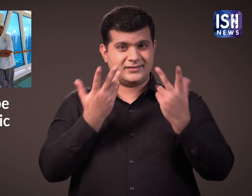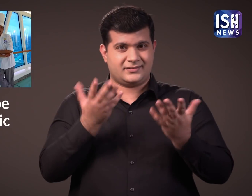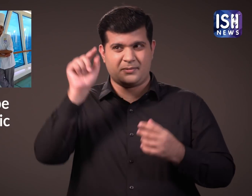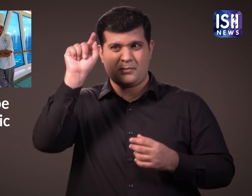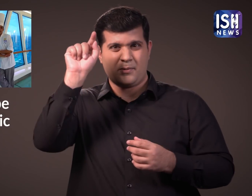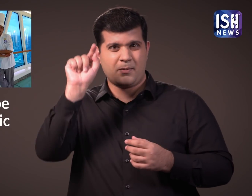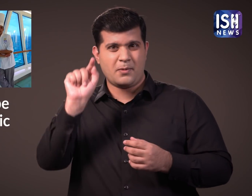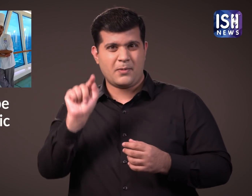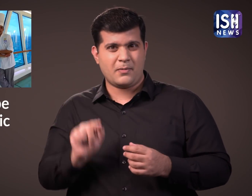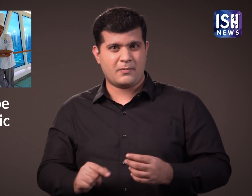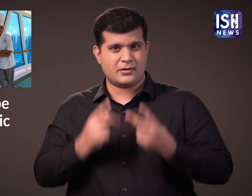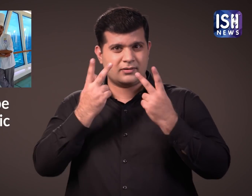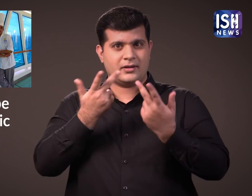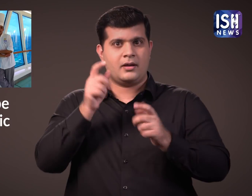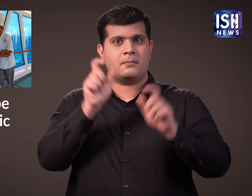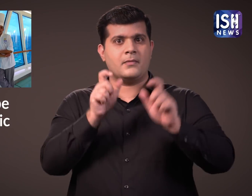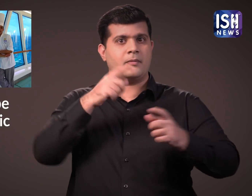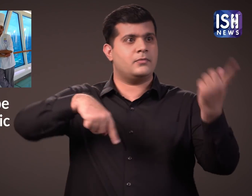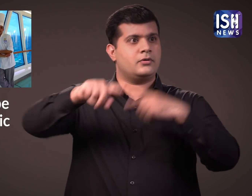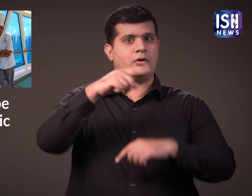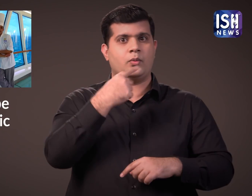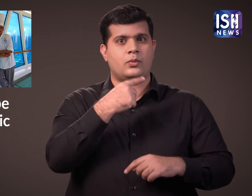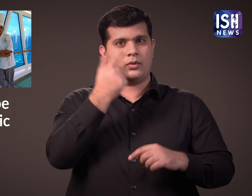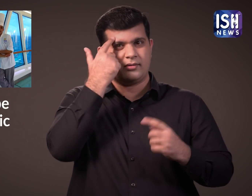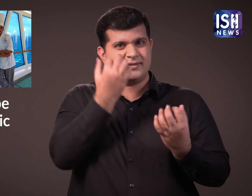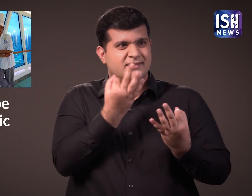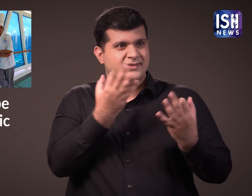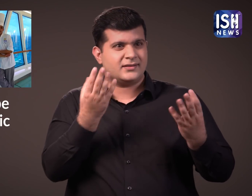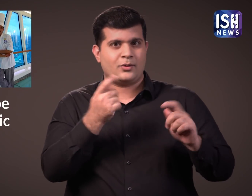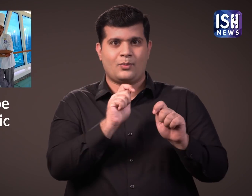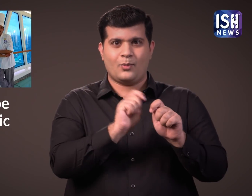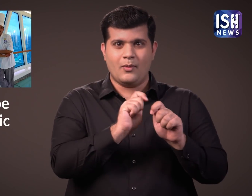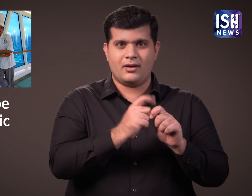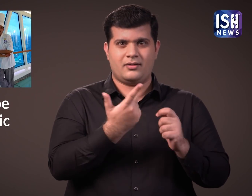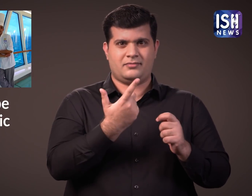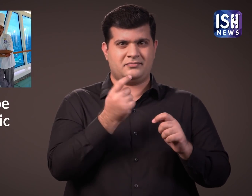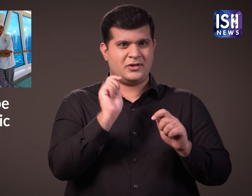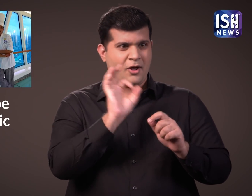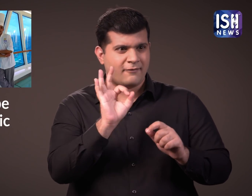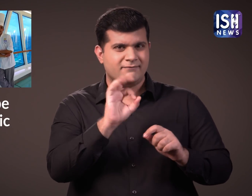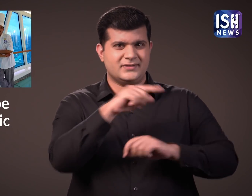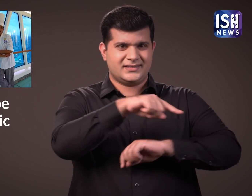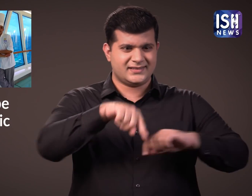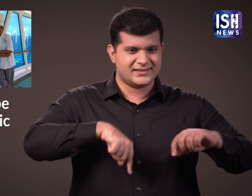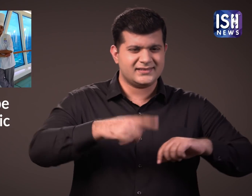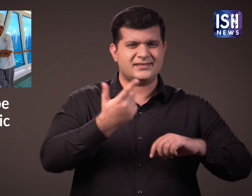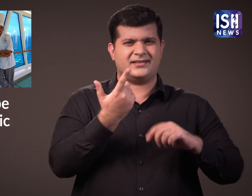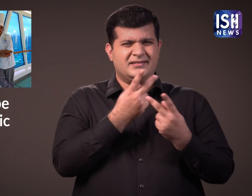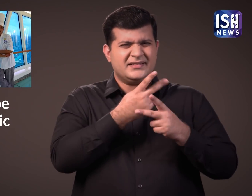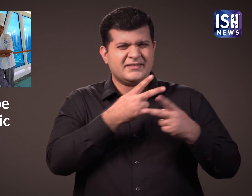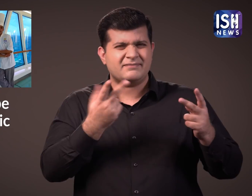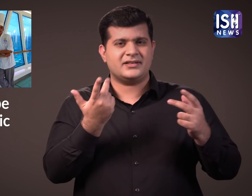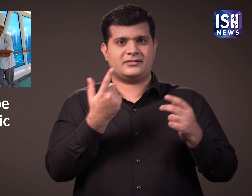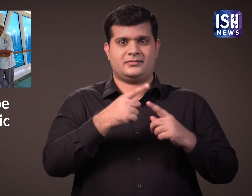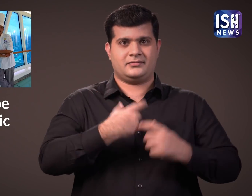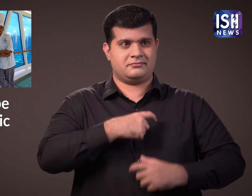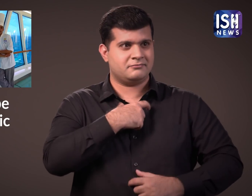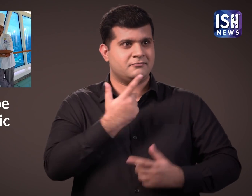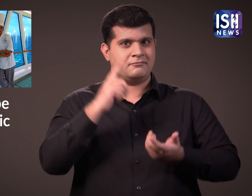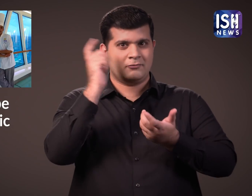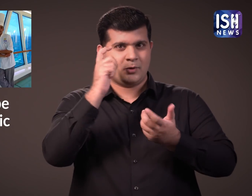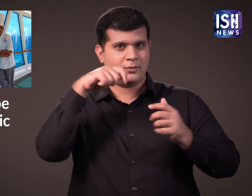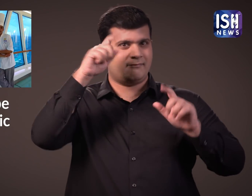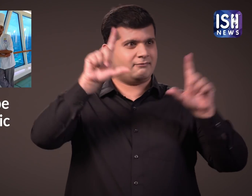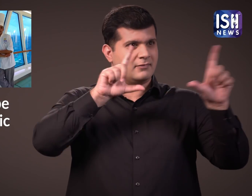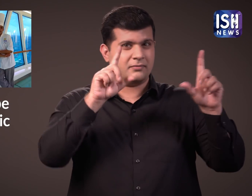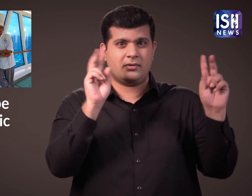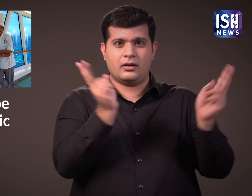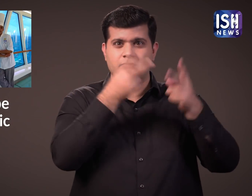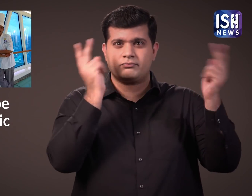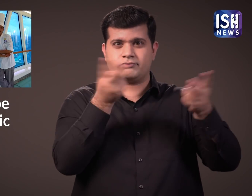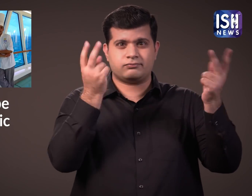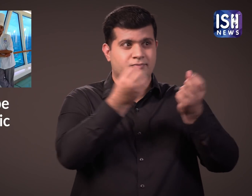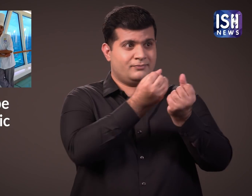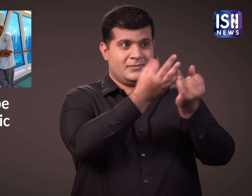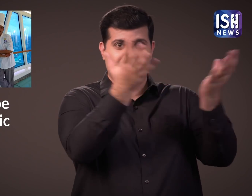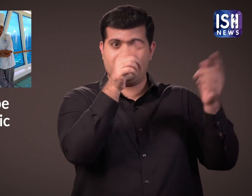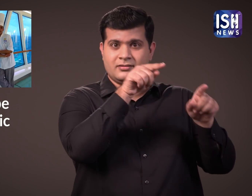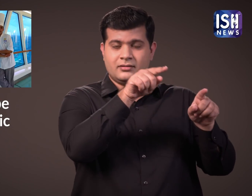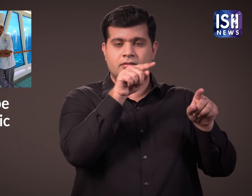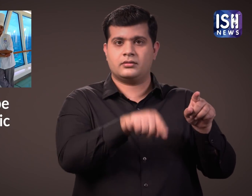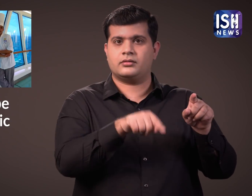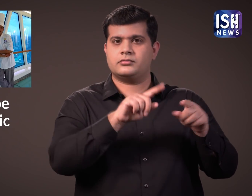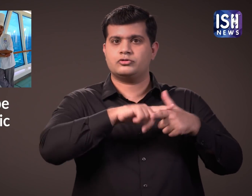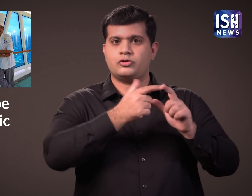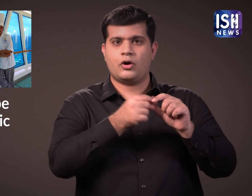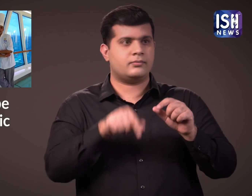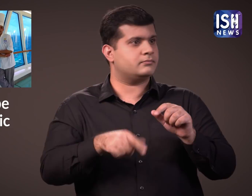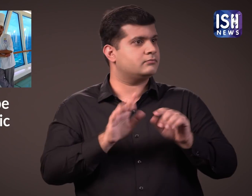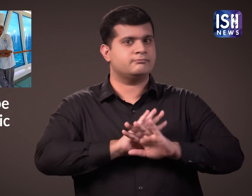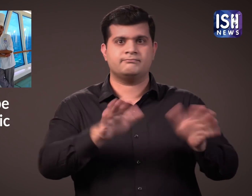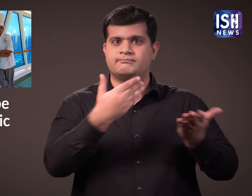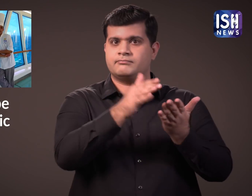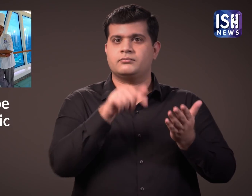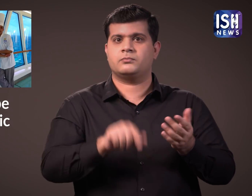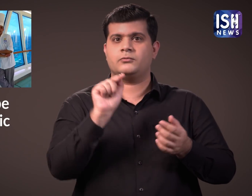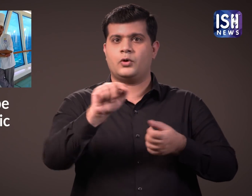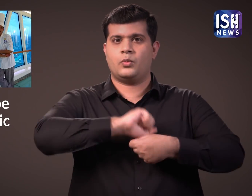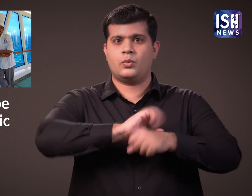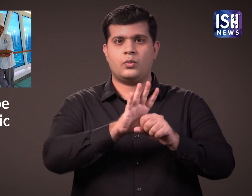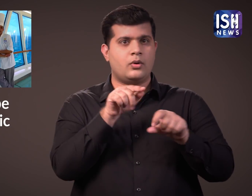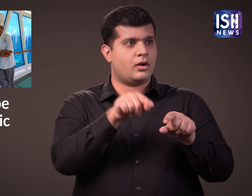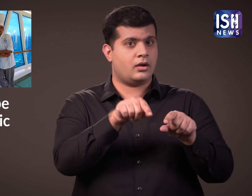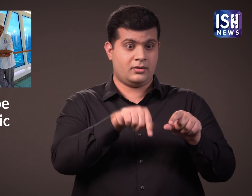You just saw skilled proffessionals getting laid off due to the pandemic.